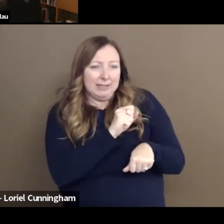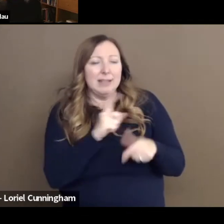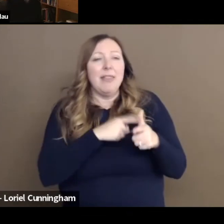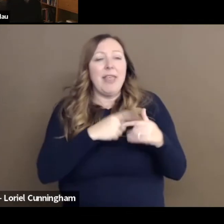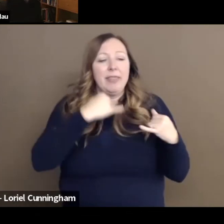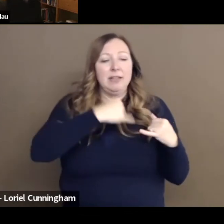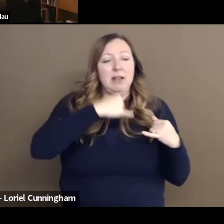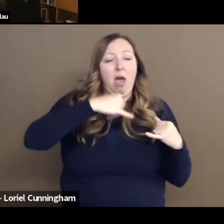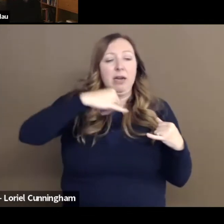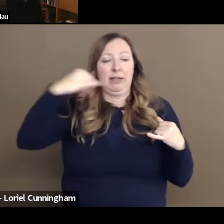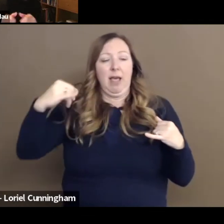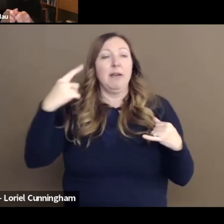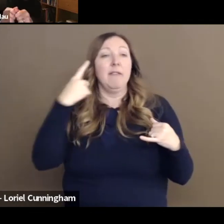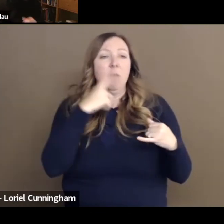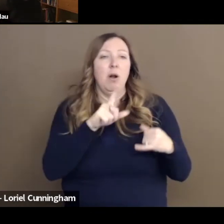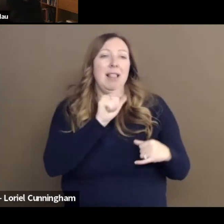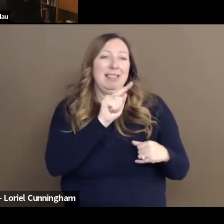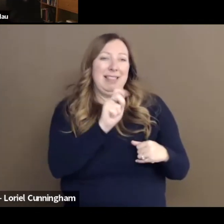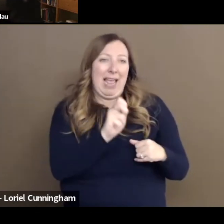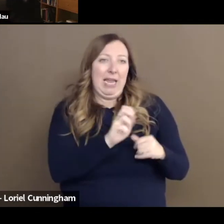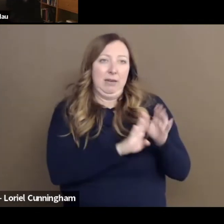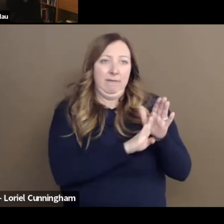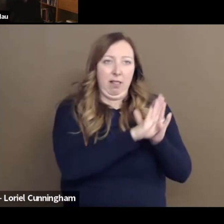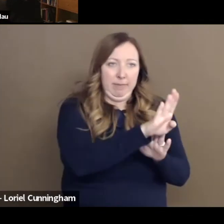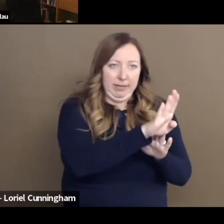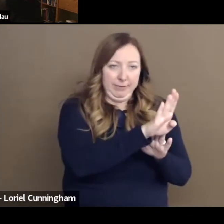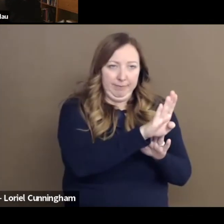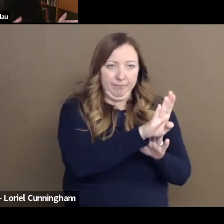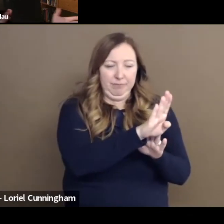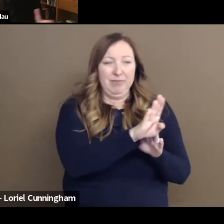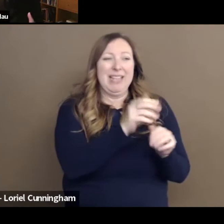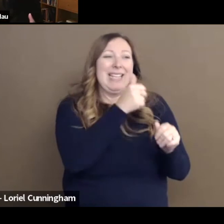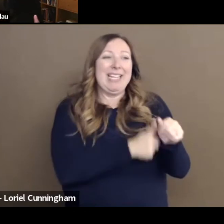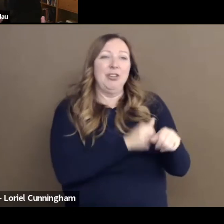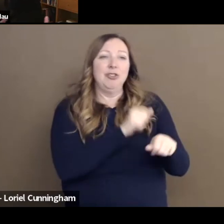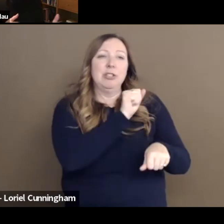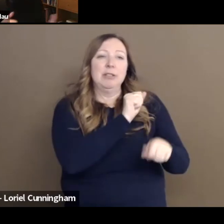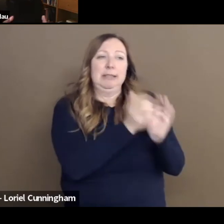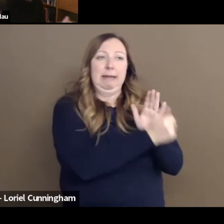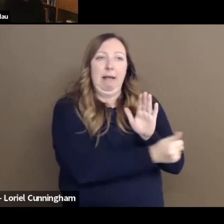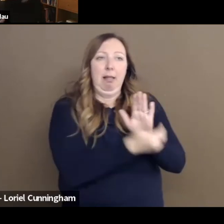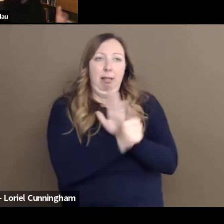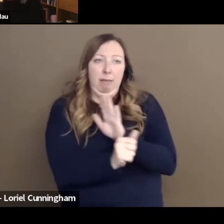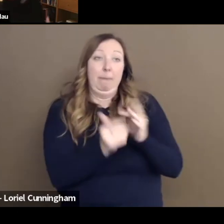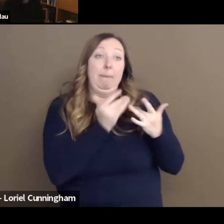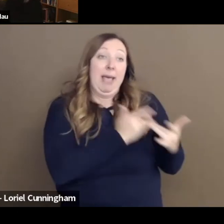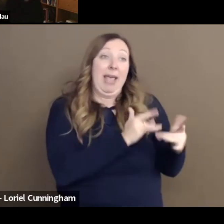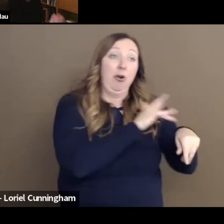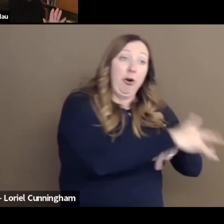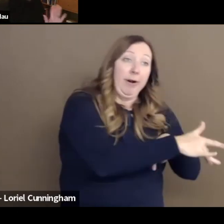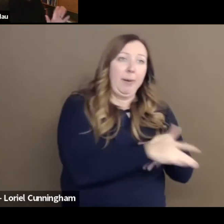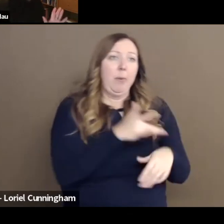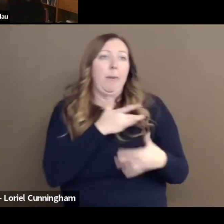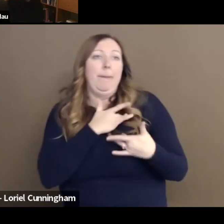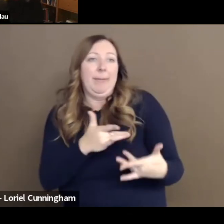now let's move that timeline over either by moving the intercept let's say the onset of the